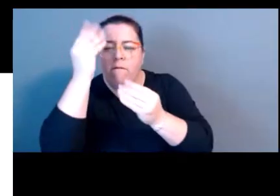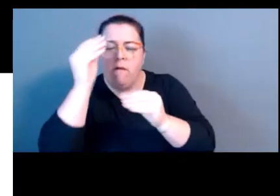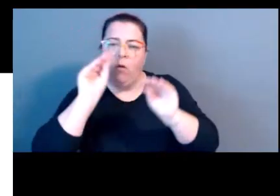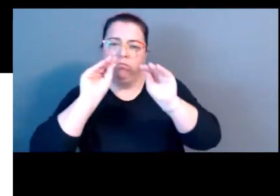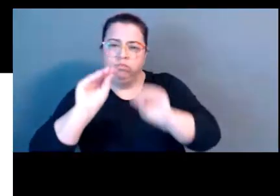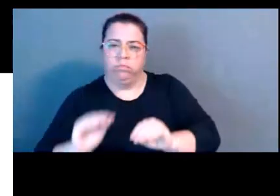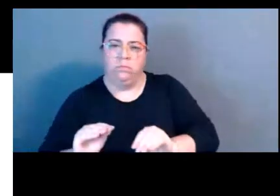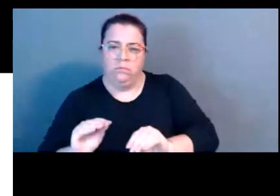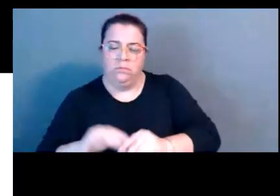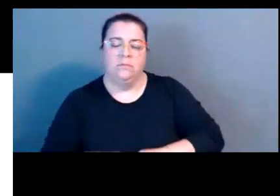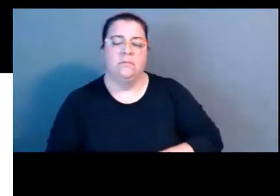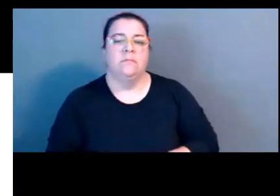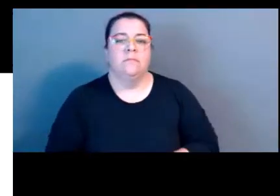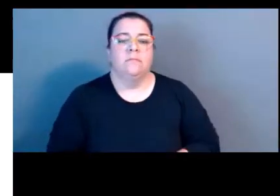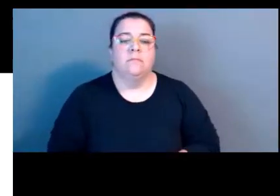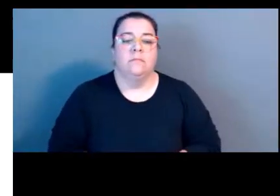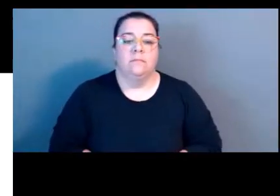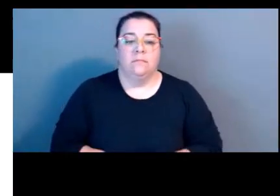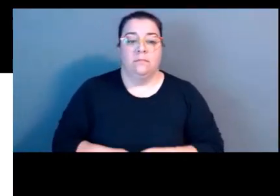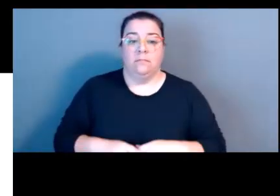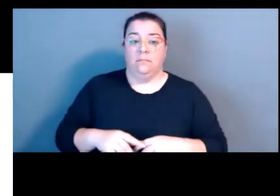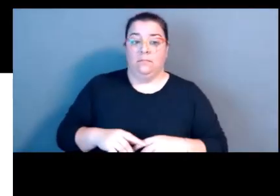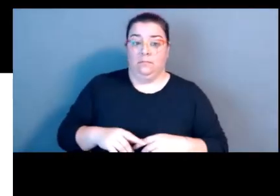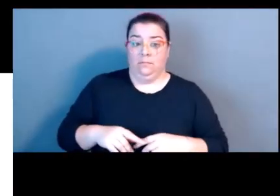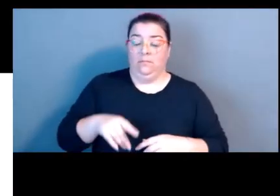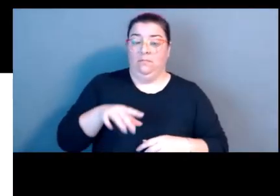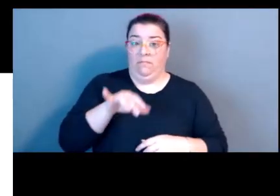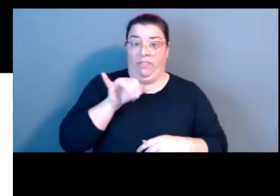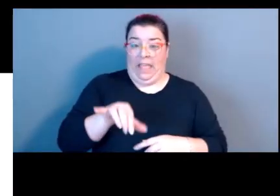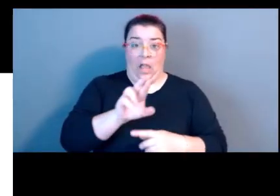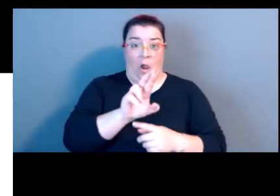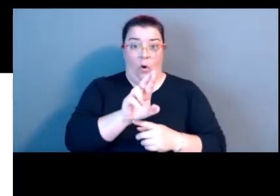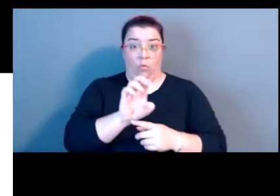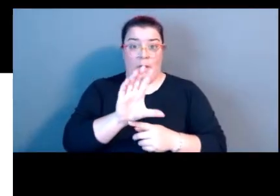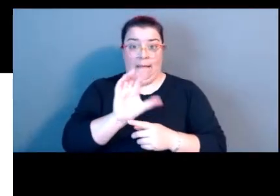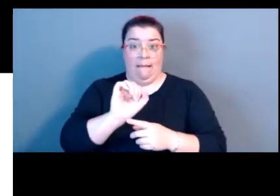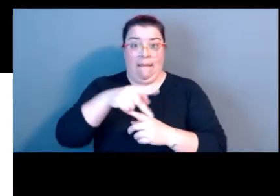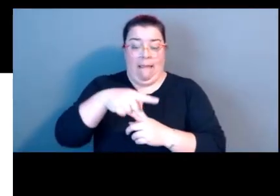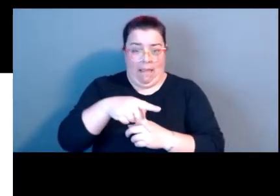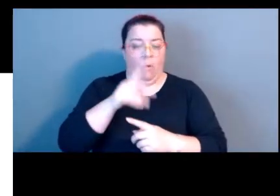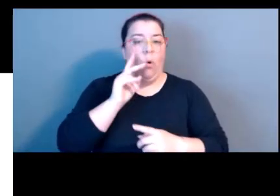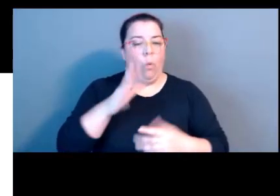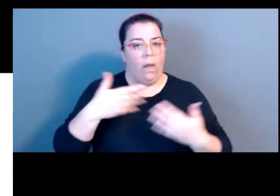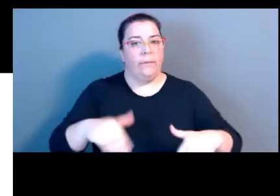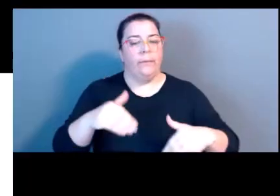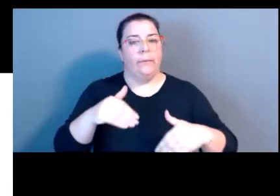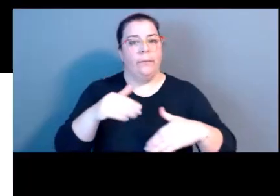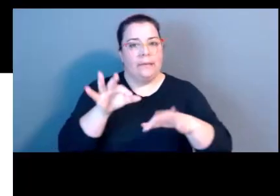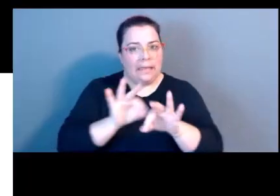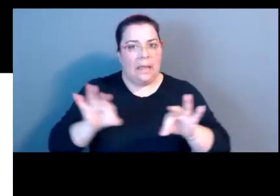Your answers to these questions will become an important part of the application and the evaluation.